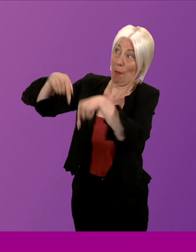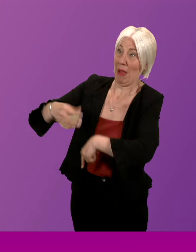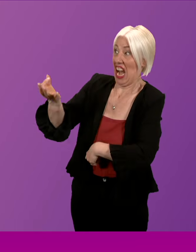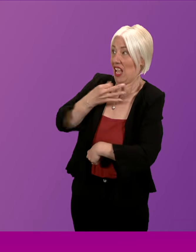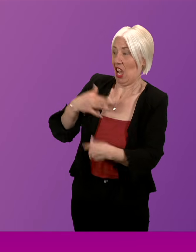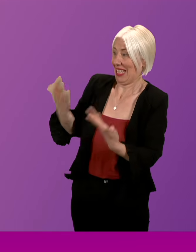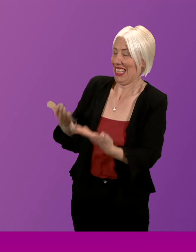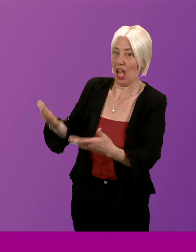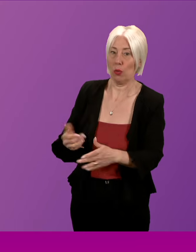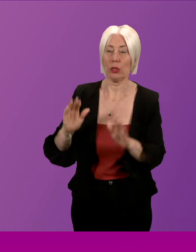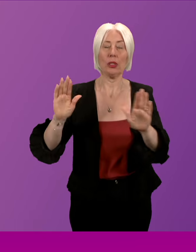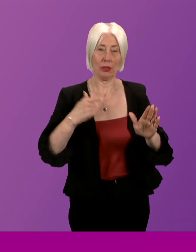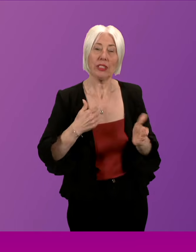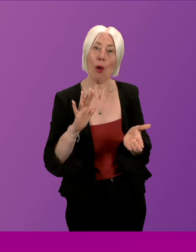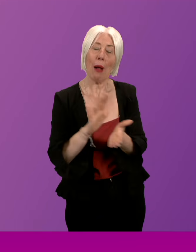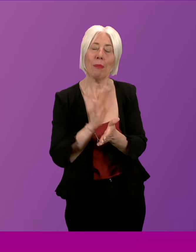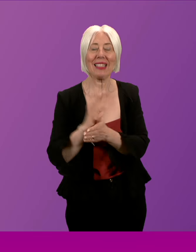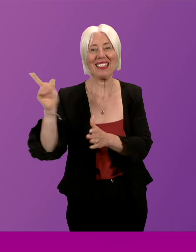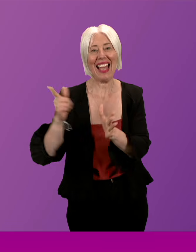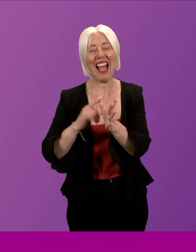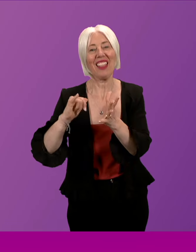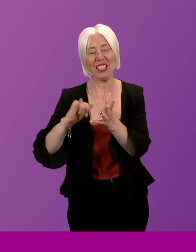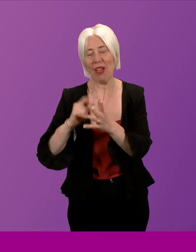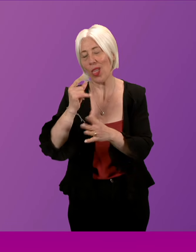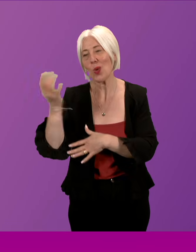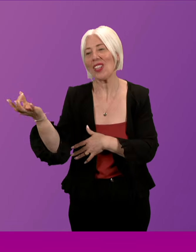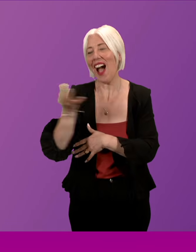I have to say how pleased I am that Alyn Smith was able to ask that question and liven the chamber